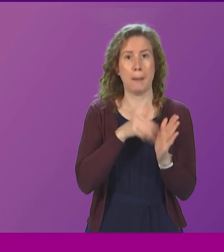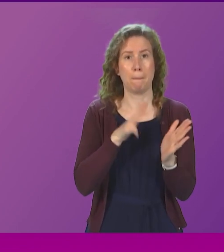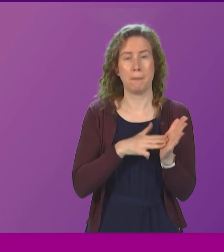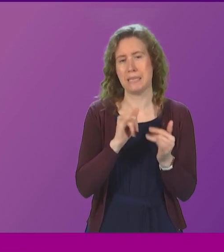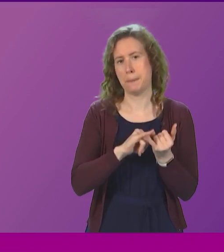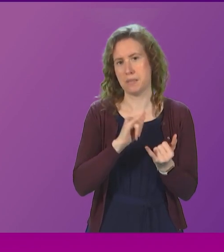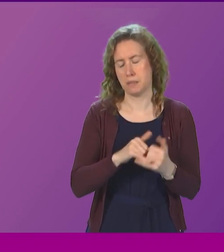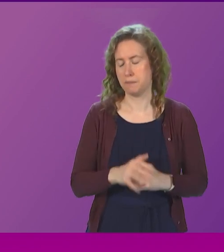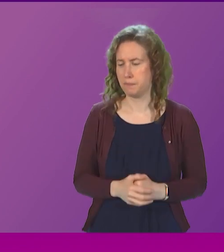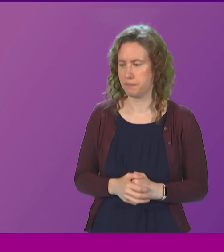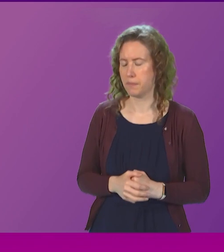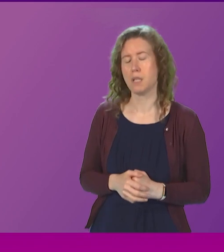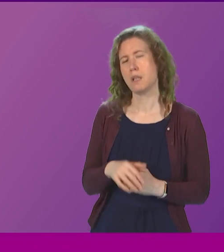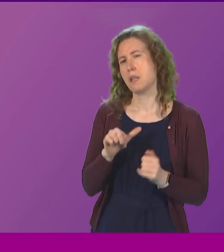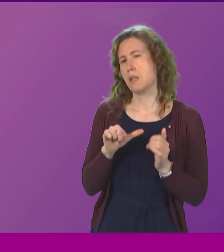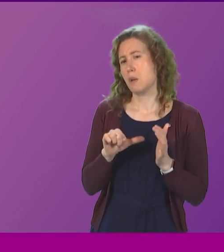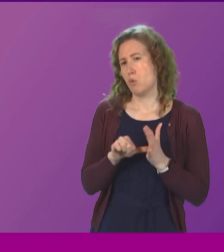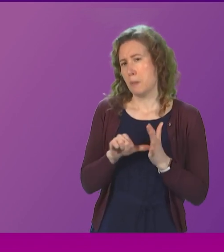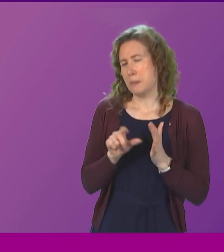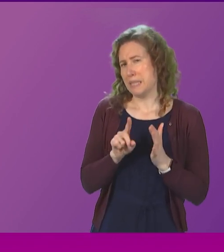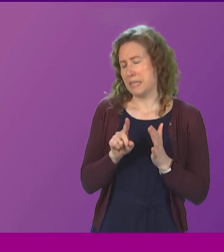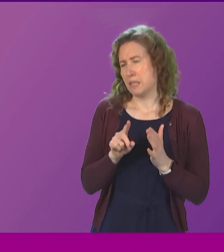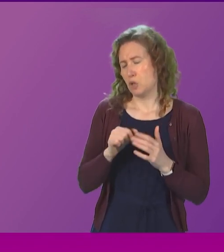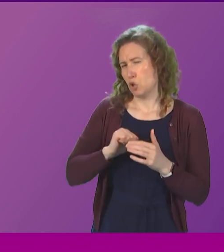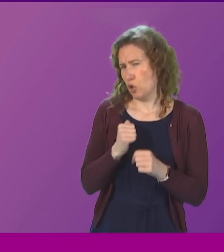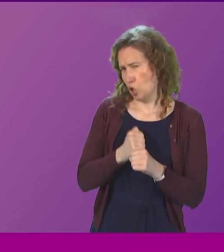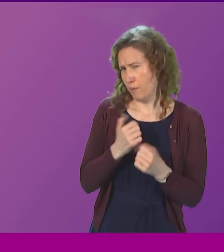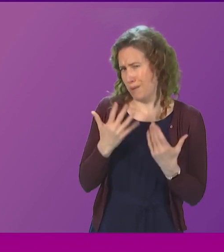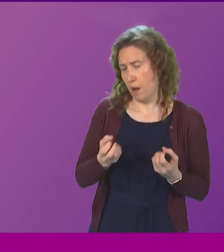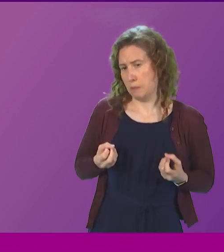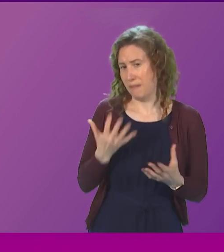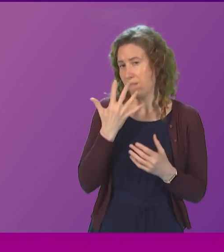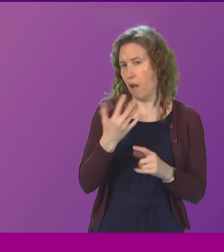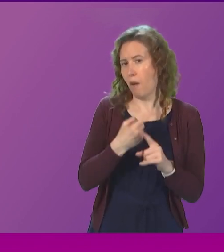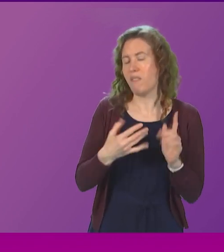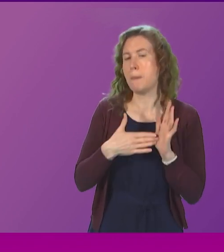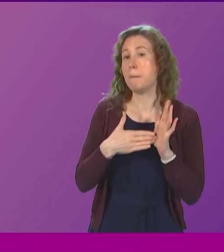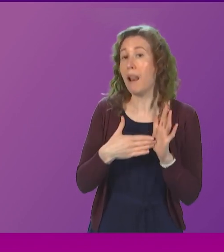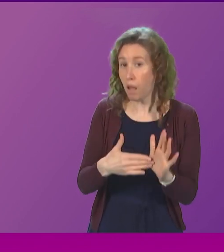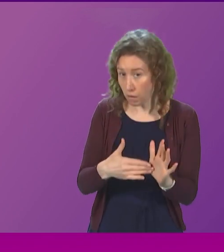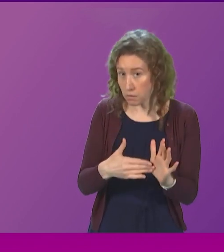The problem is that the Scottish Government has now spent £5.5 million on consultants